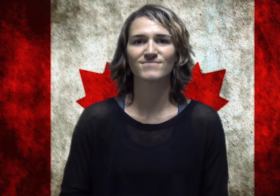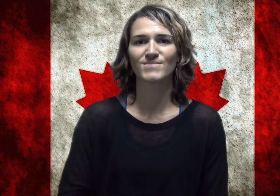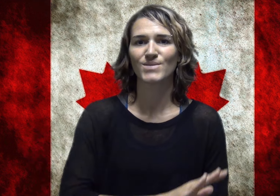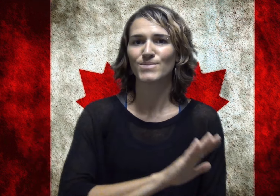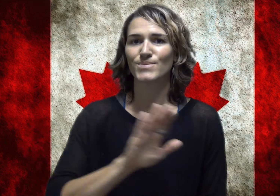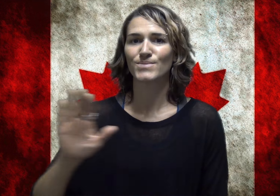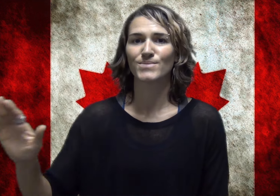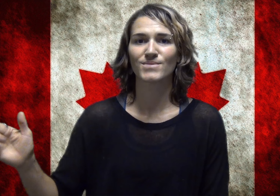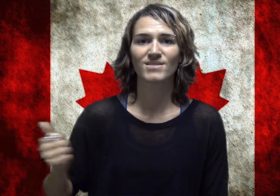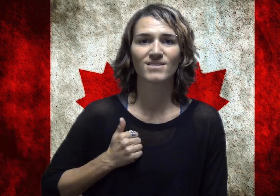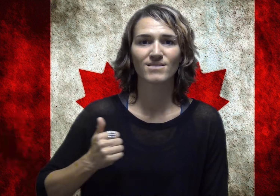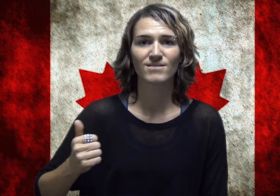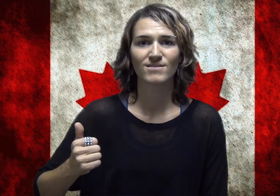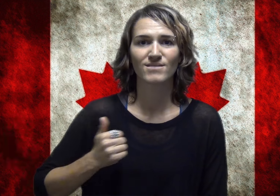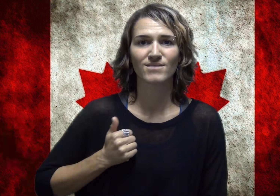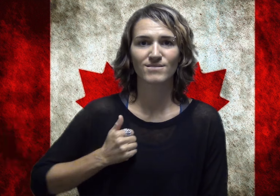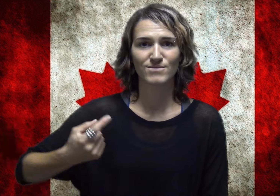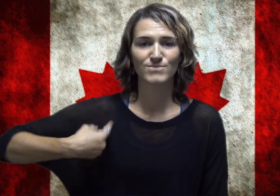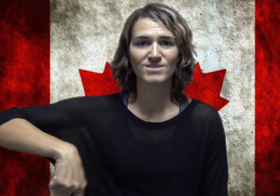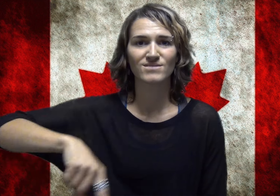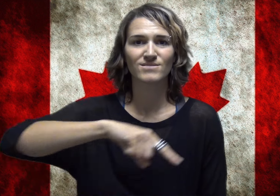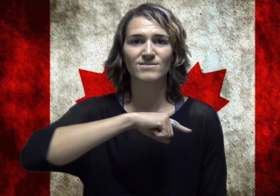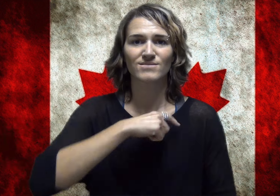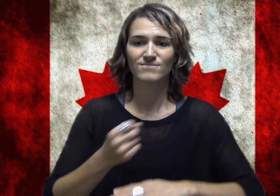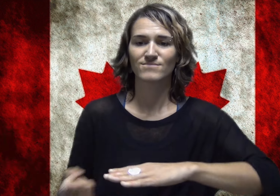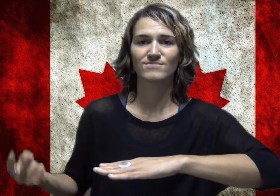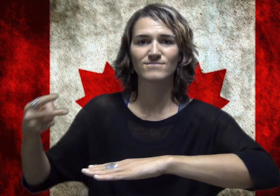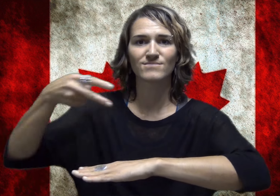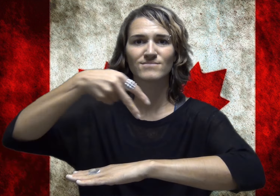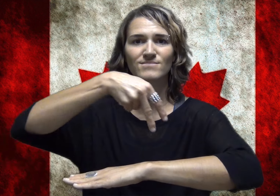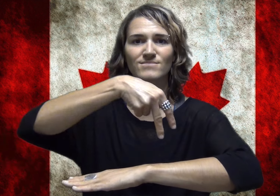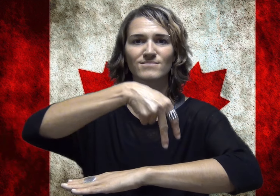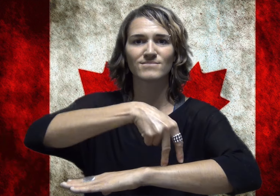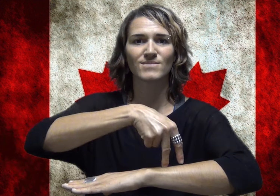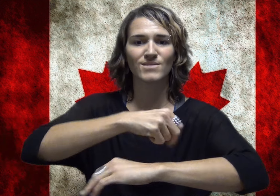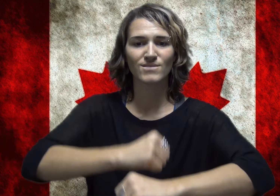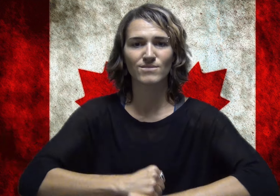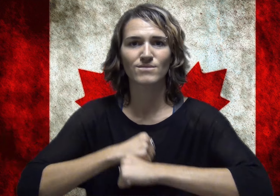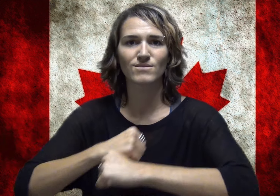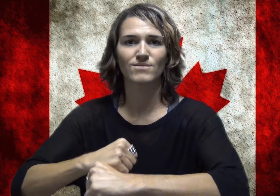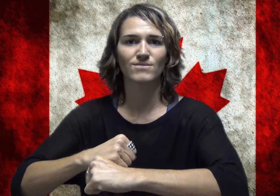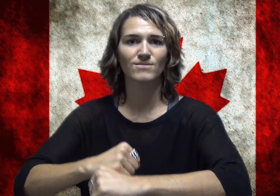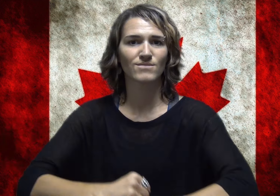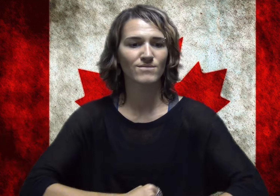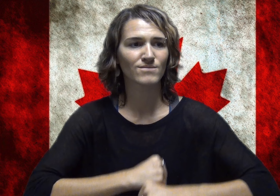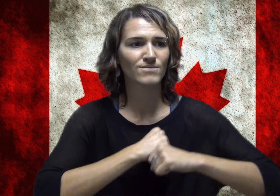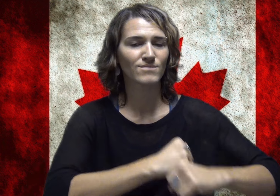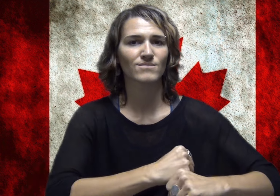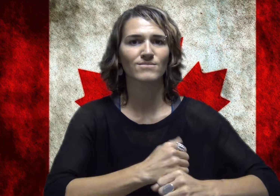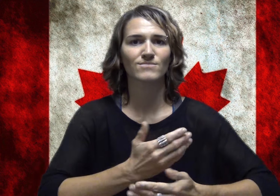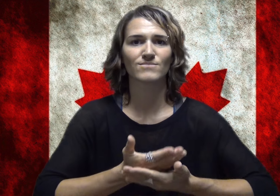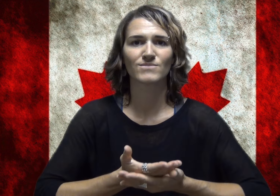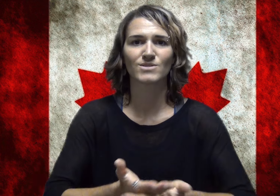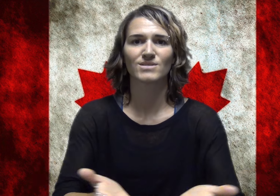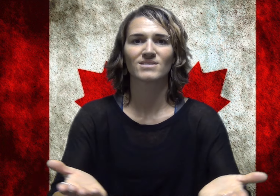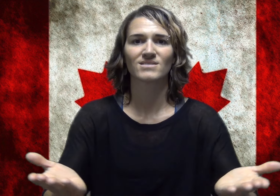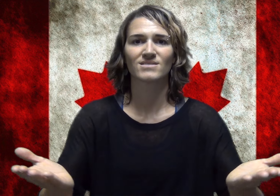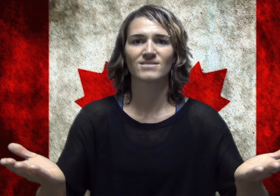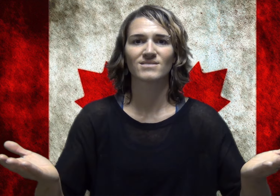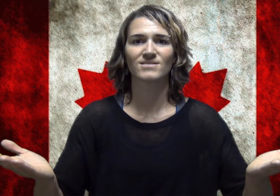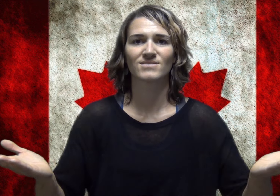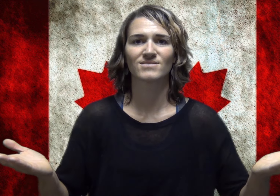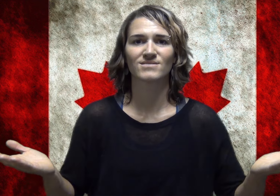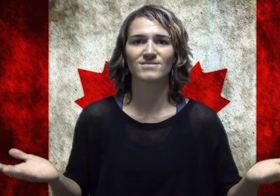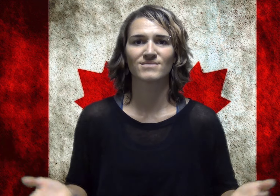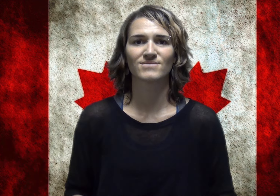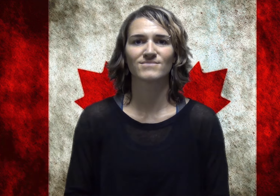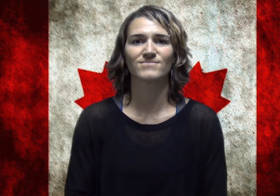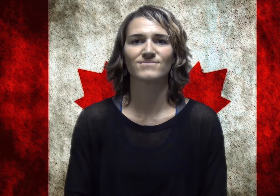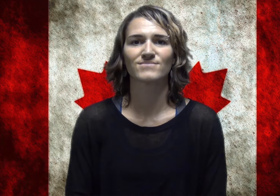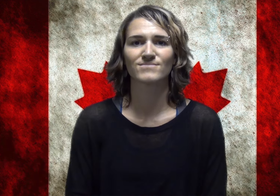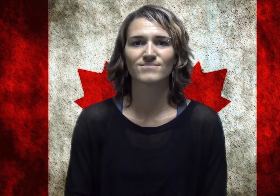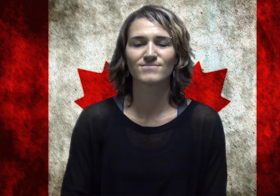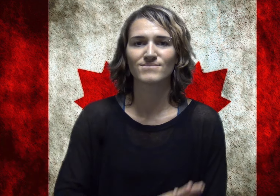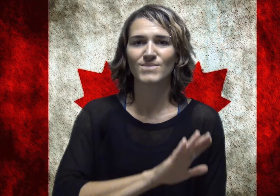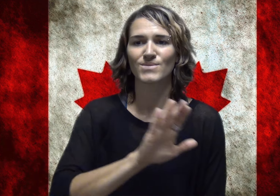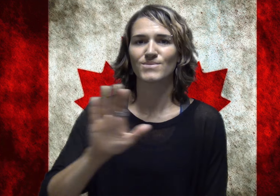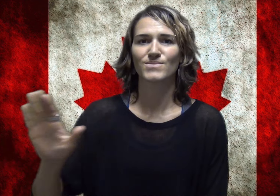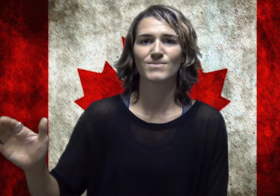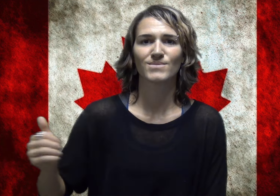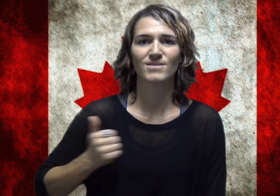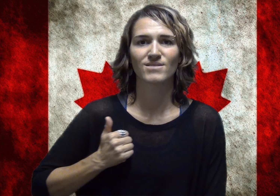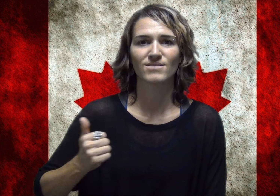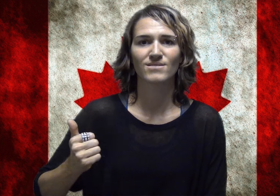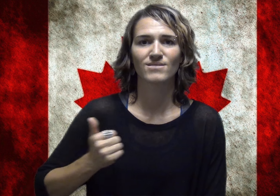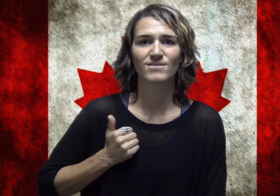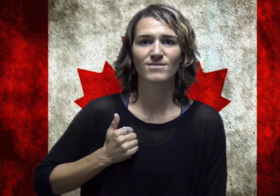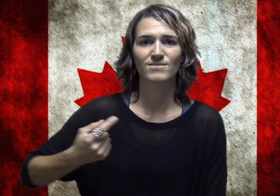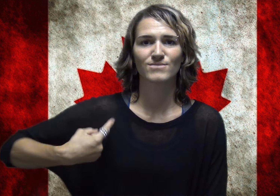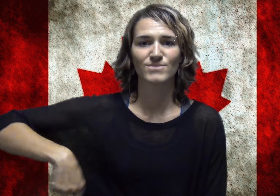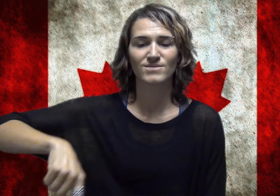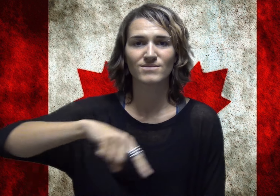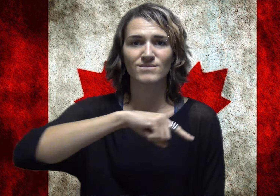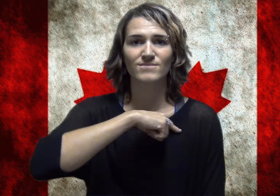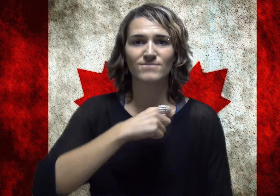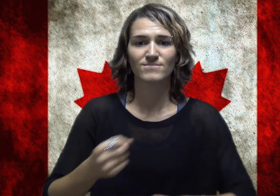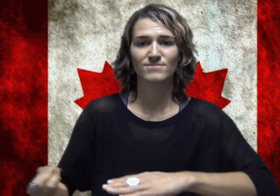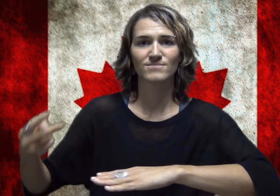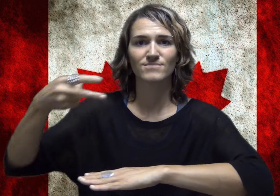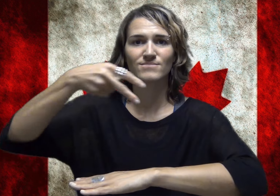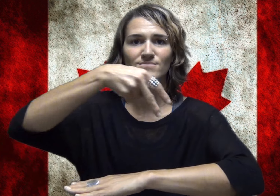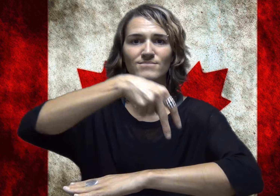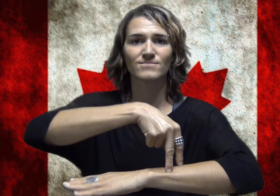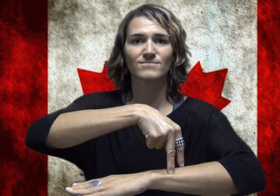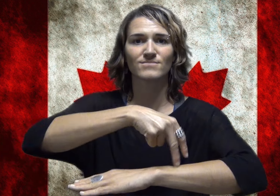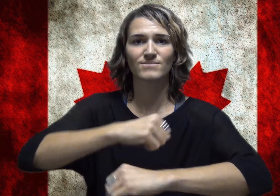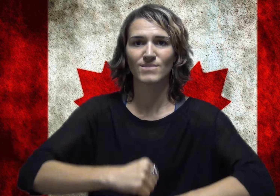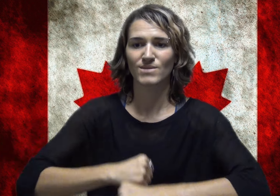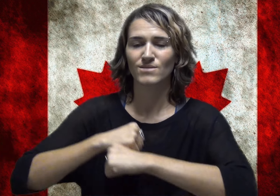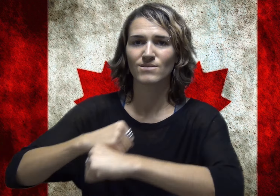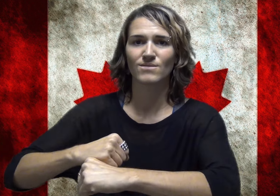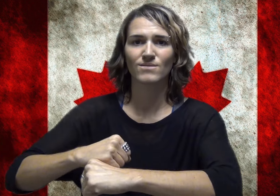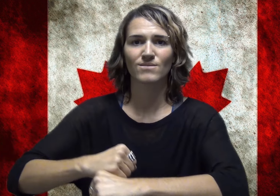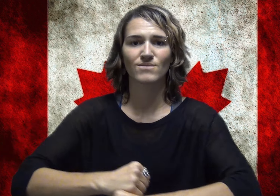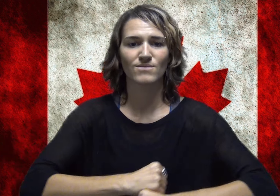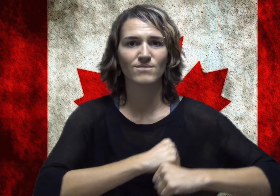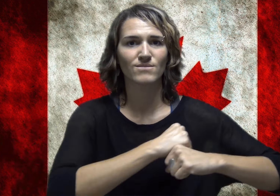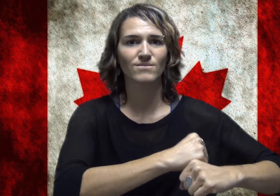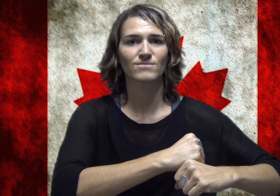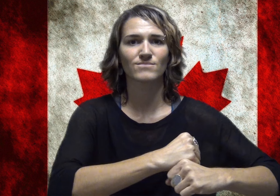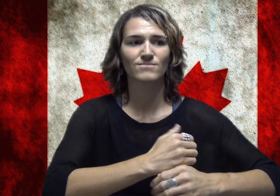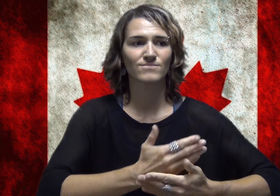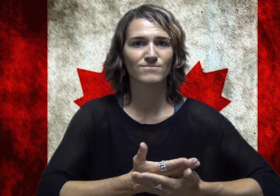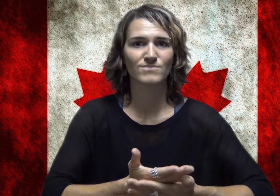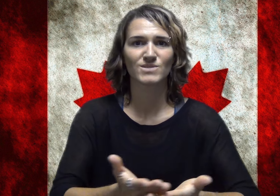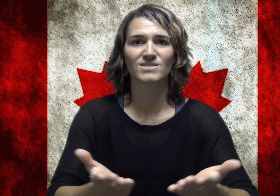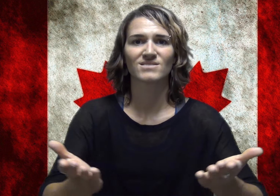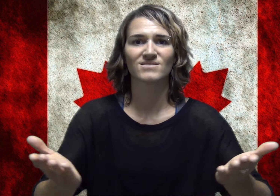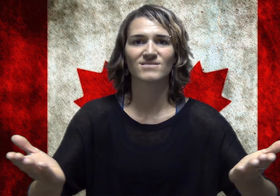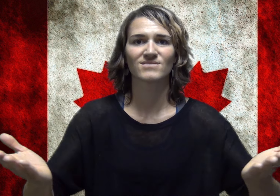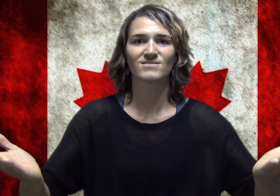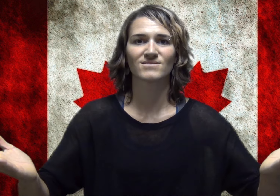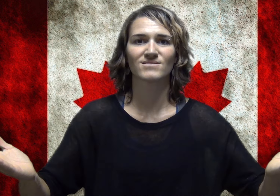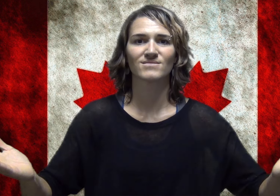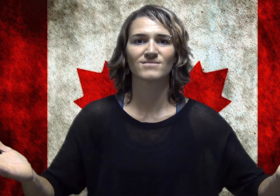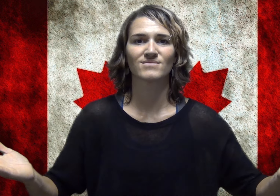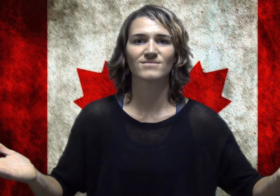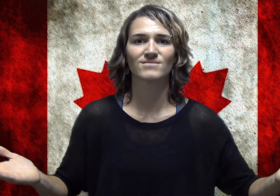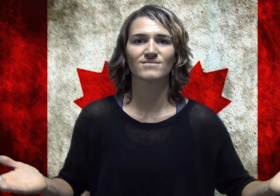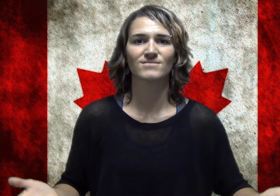O Canada, we stand on guard for thee.